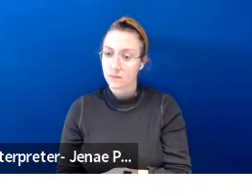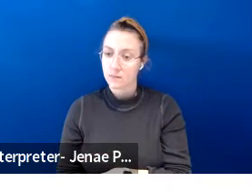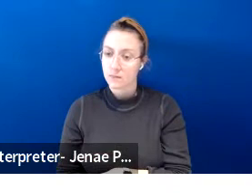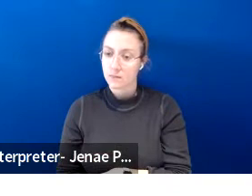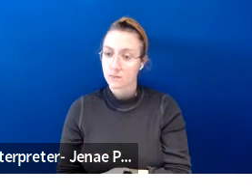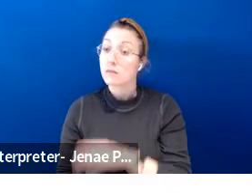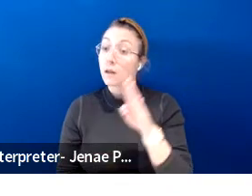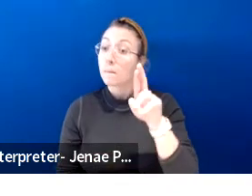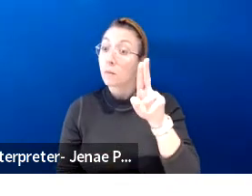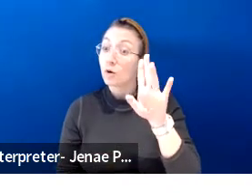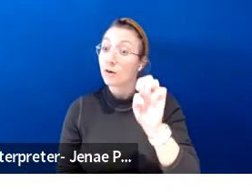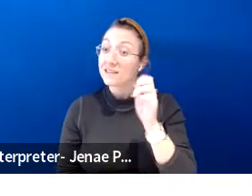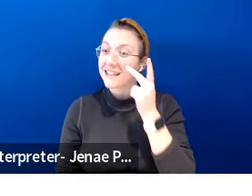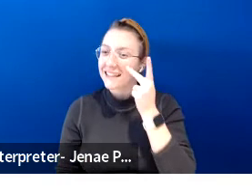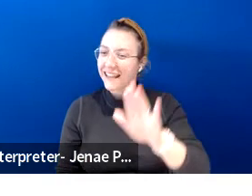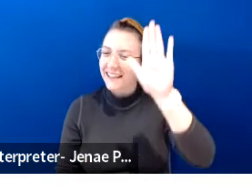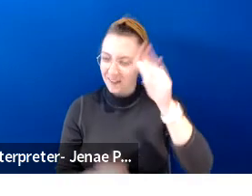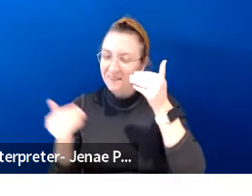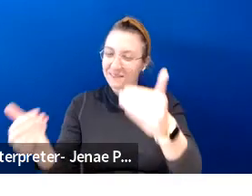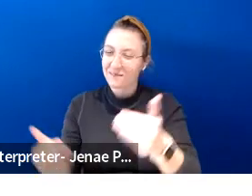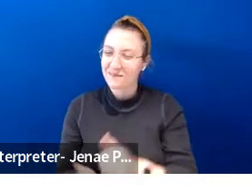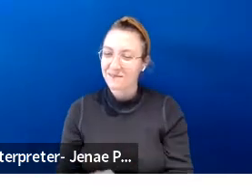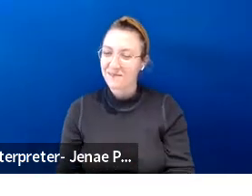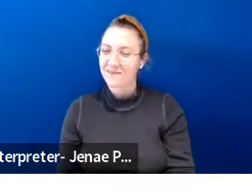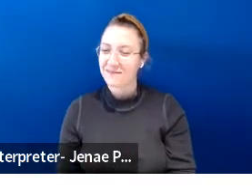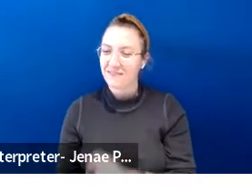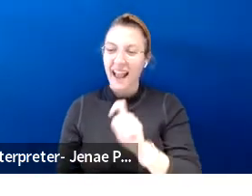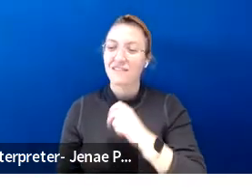Bruce, I see your hand up. Go ahead. You got to unmute